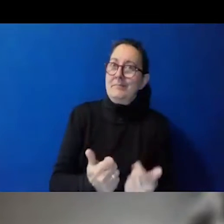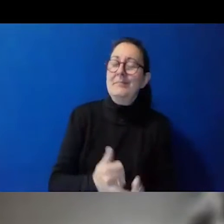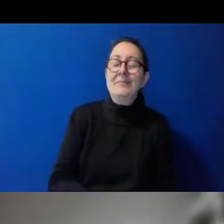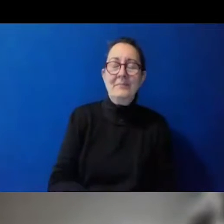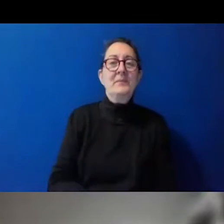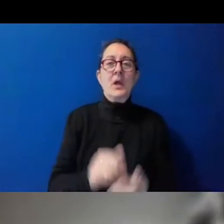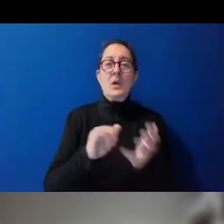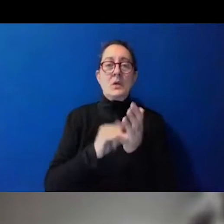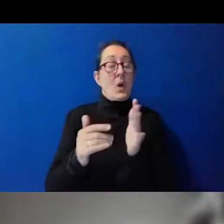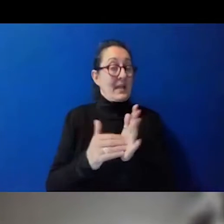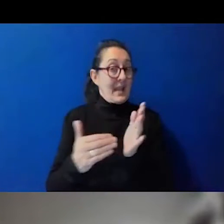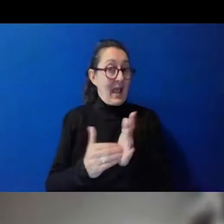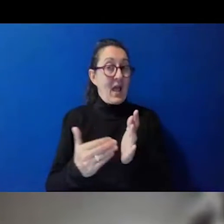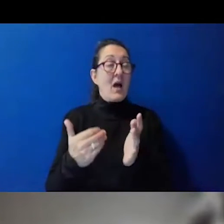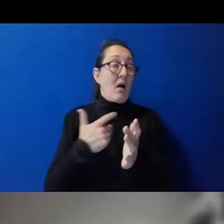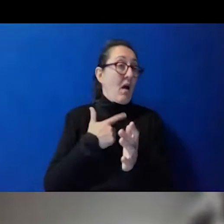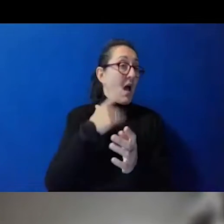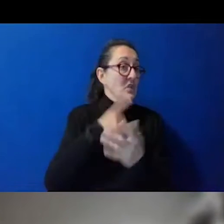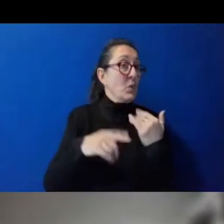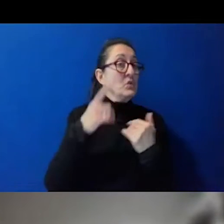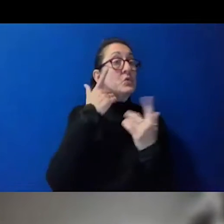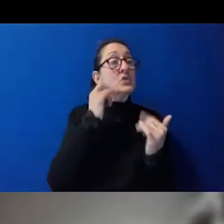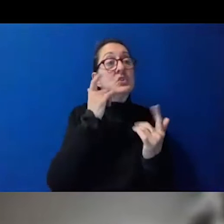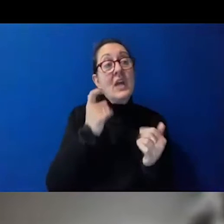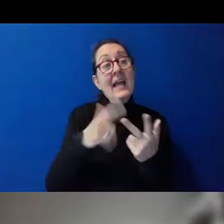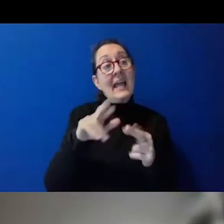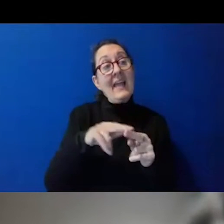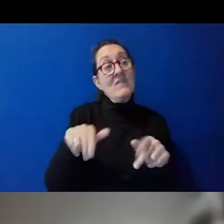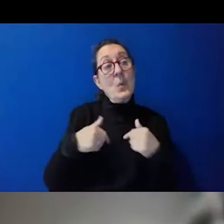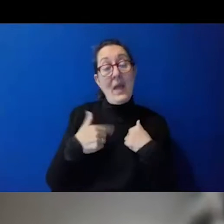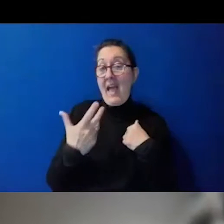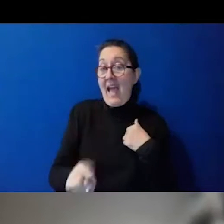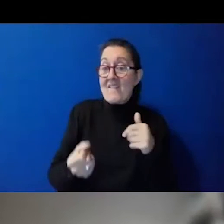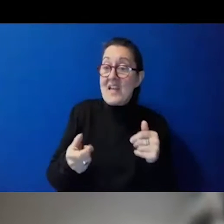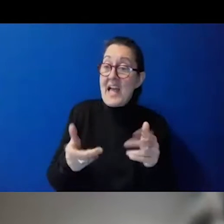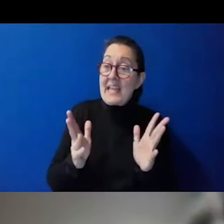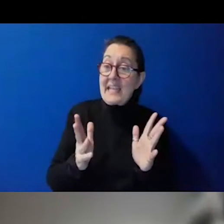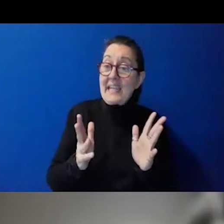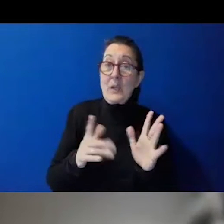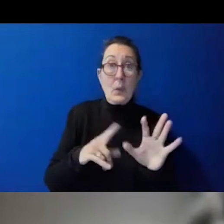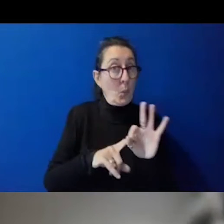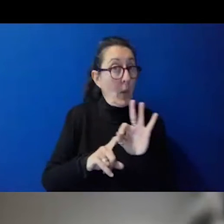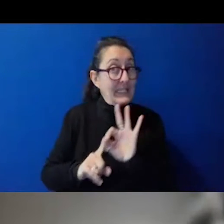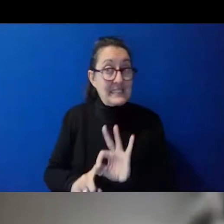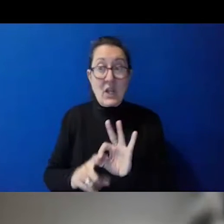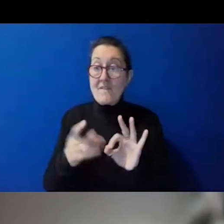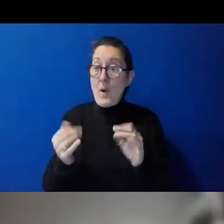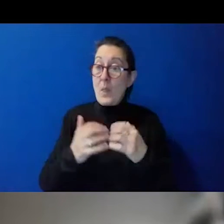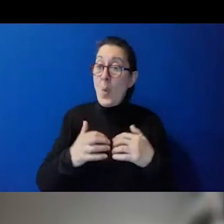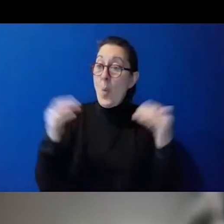well I was going to just check if we have any um questions from the audience I've been checking